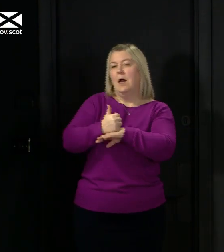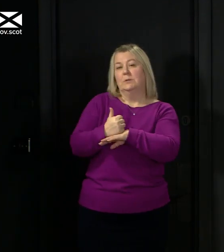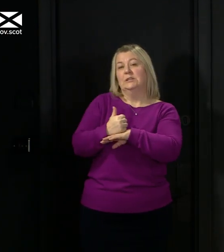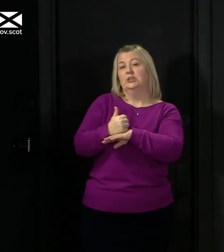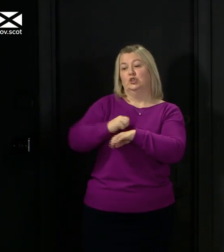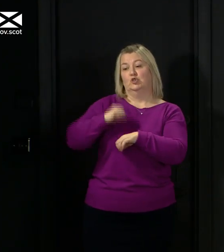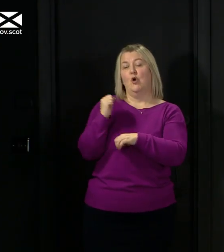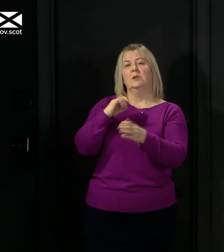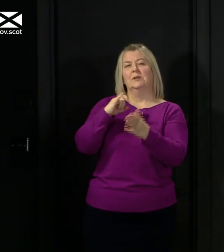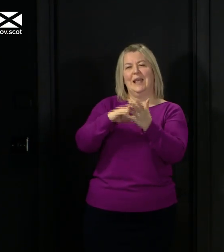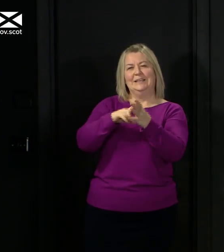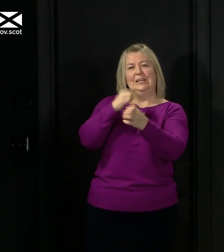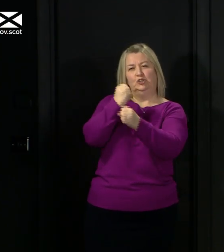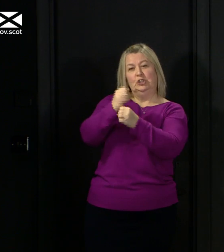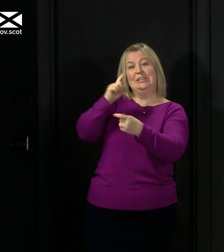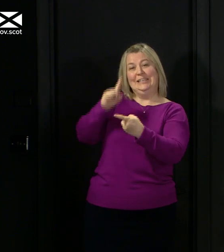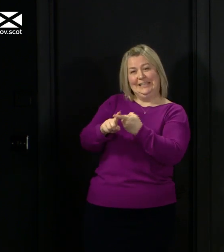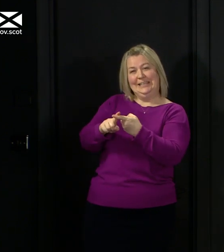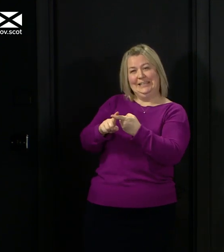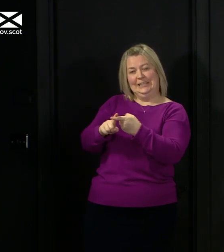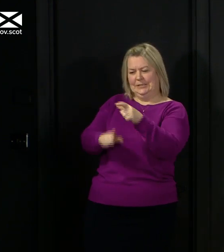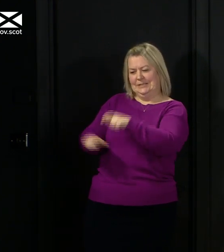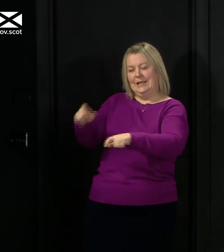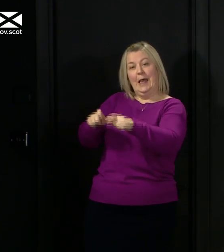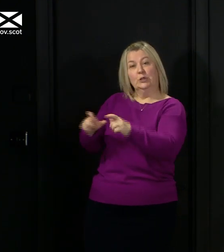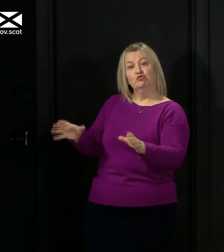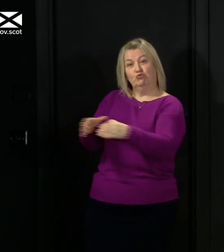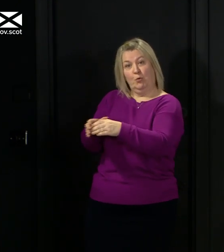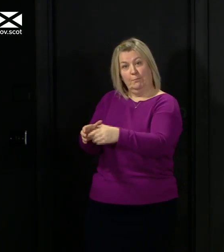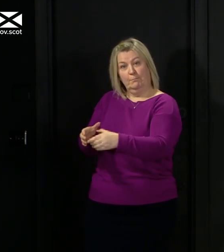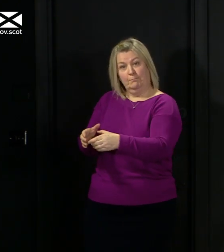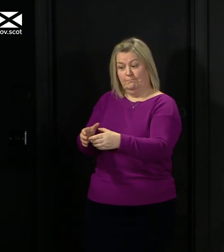Group which is chaired by Professor Andrew Morris, which is drawing on the information